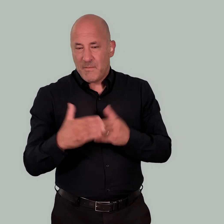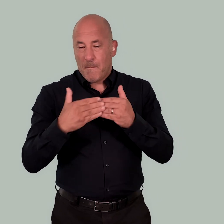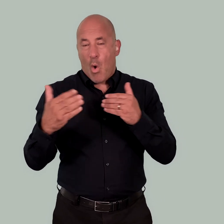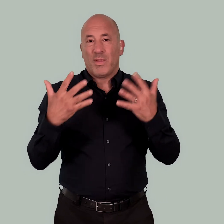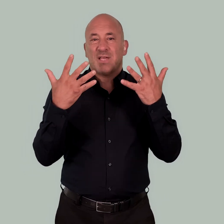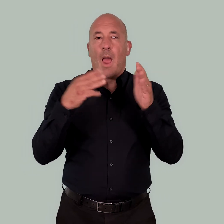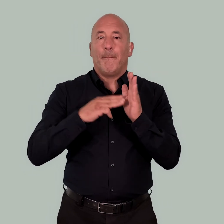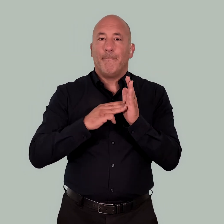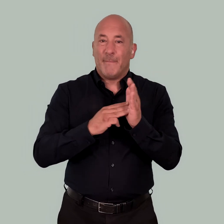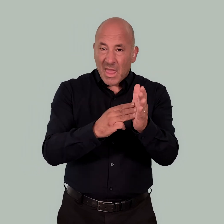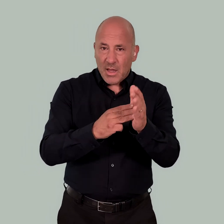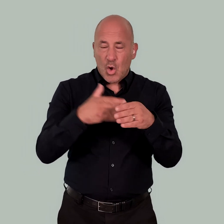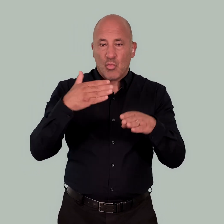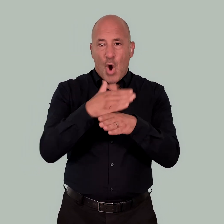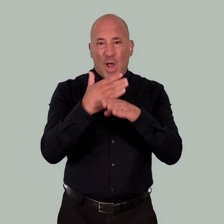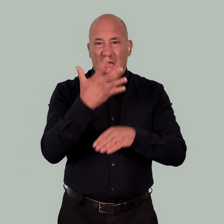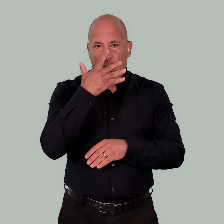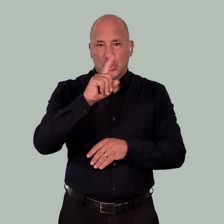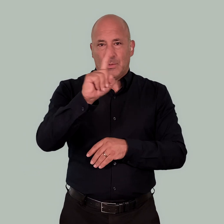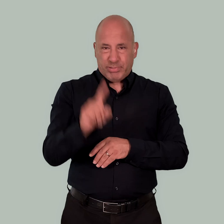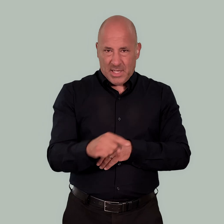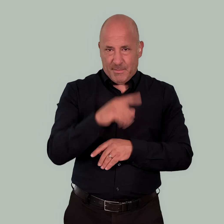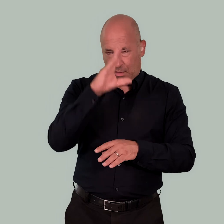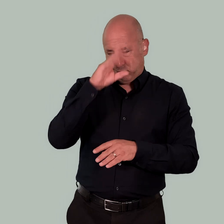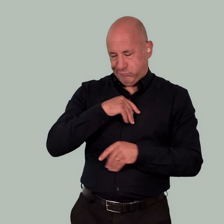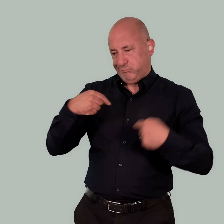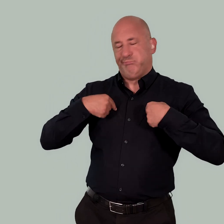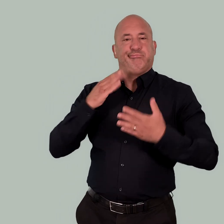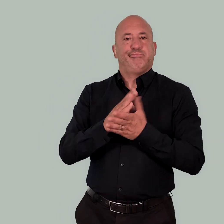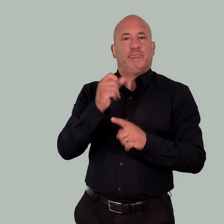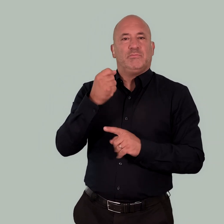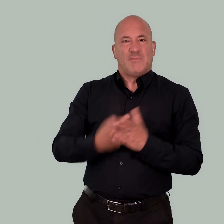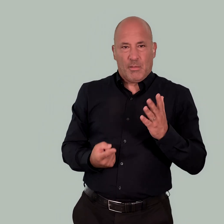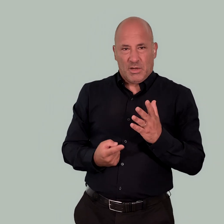over 10 million working-age people self-report as disabled